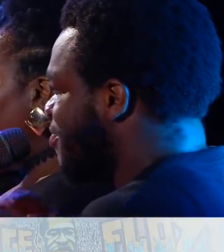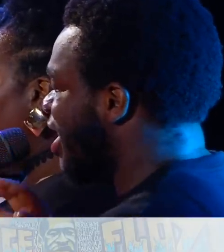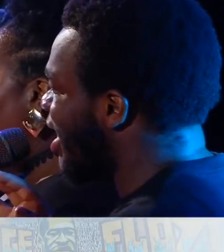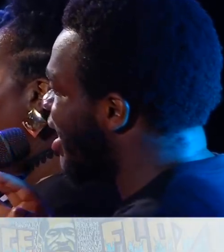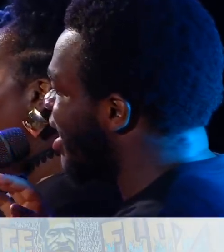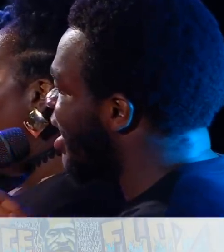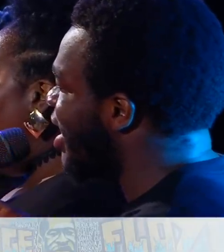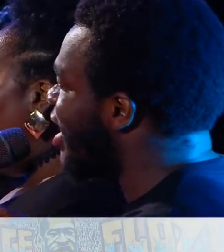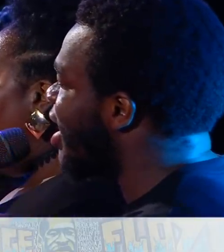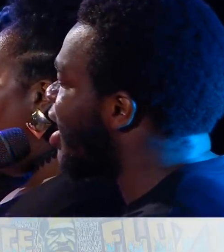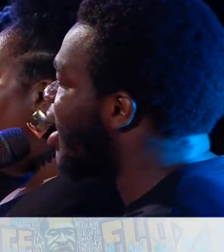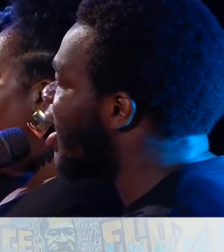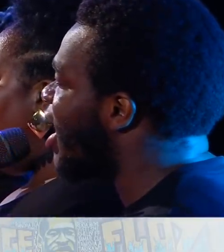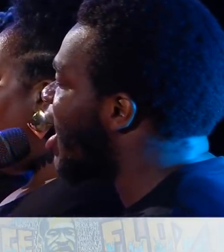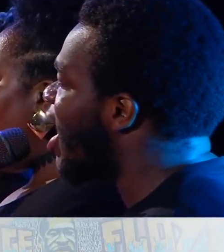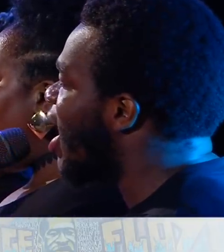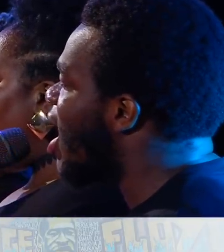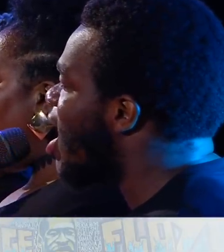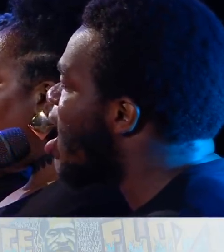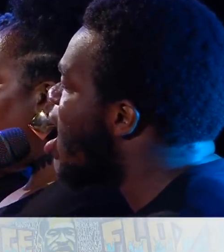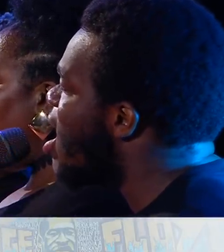PUT MORE ON ME